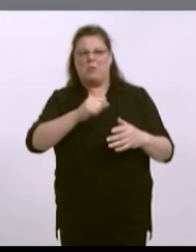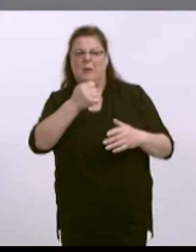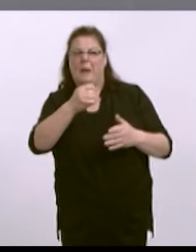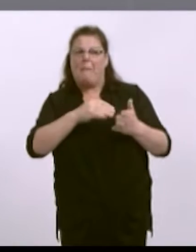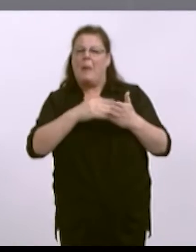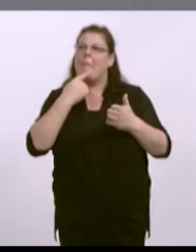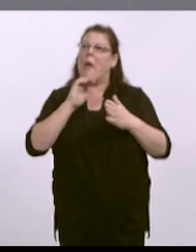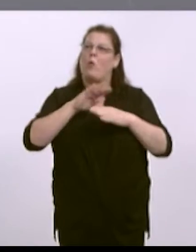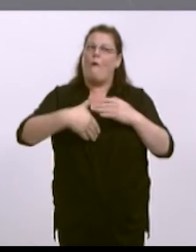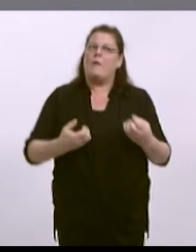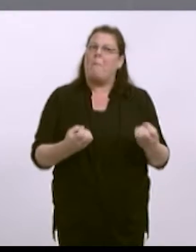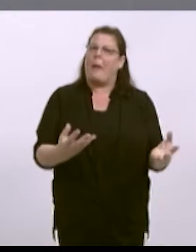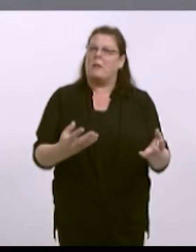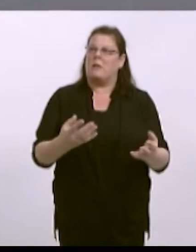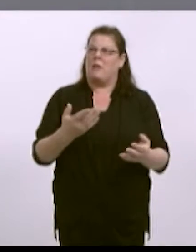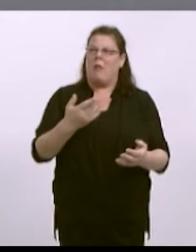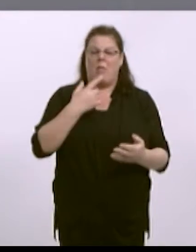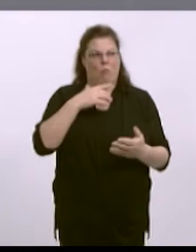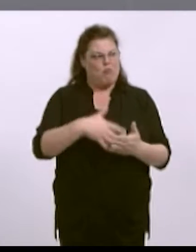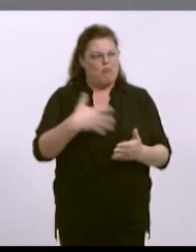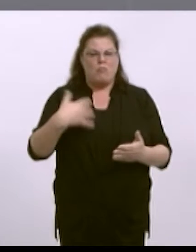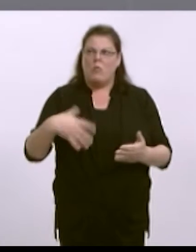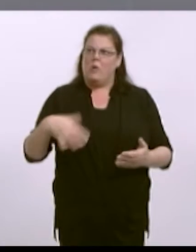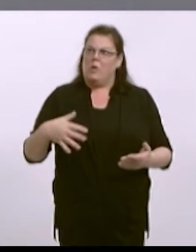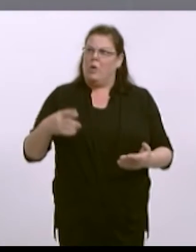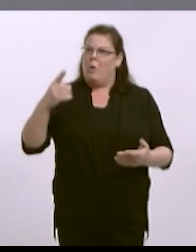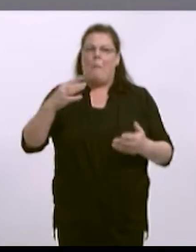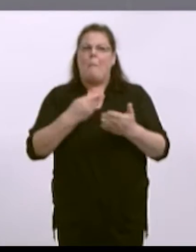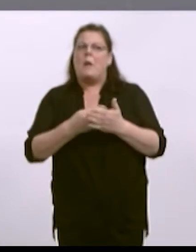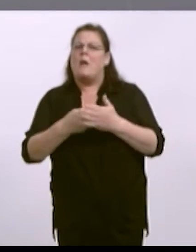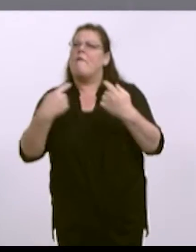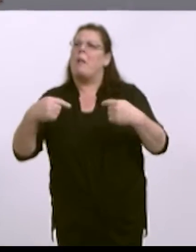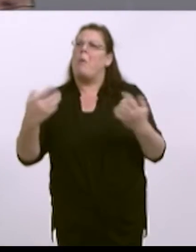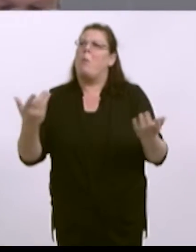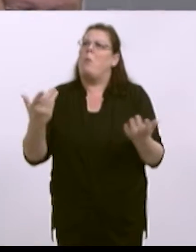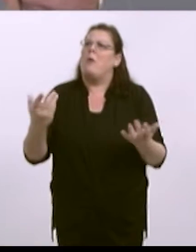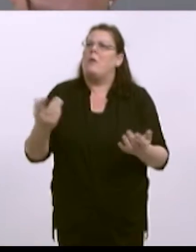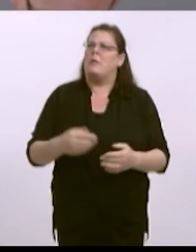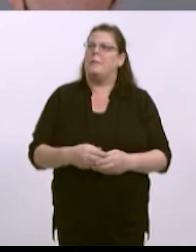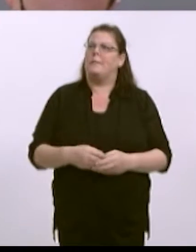Thatís not small change in the money that you have available as a Government. What allowances